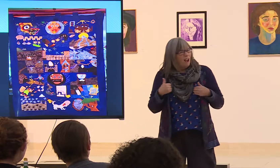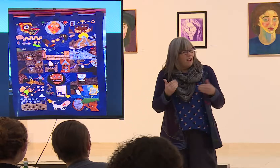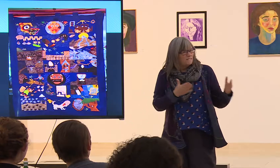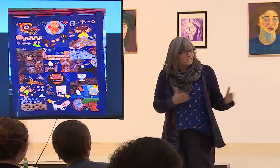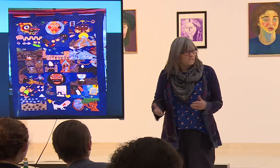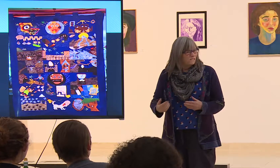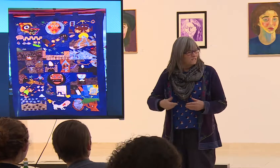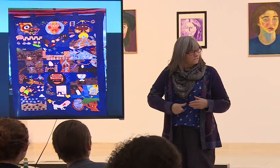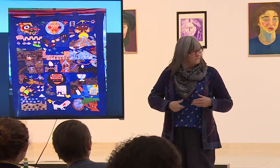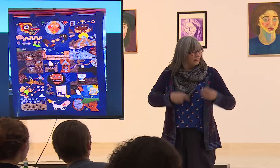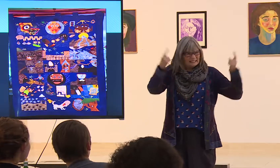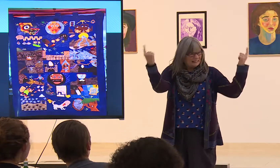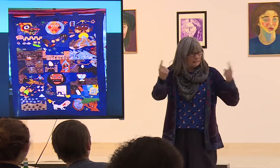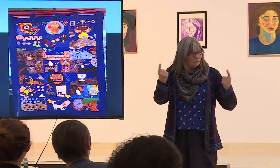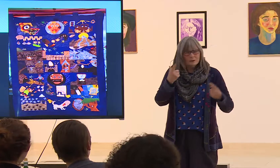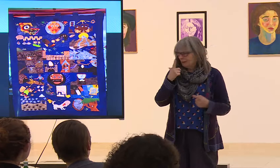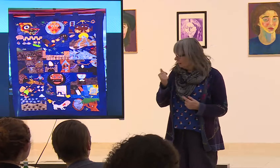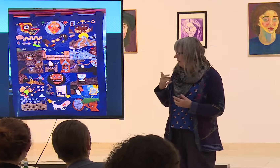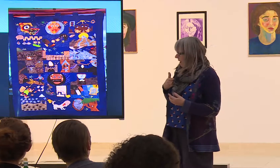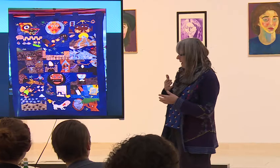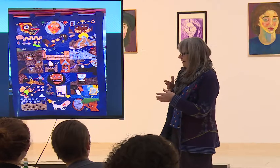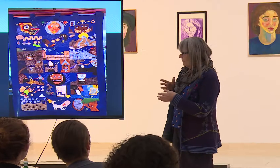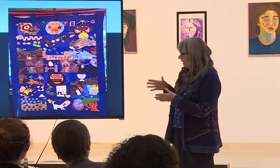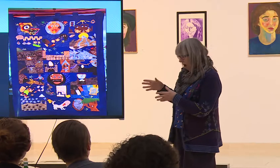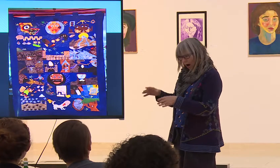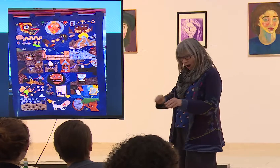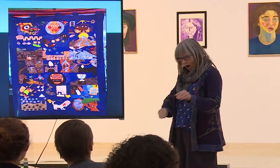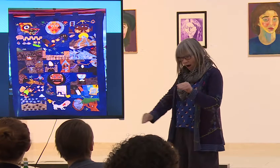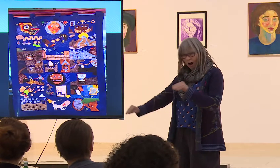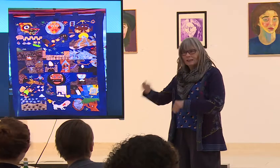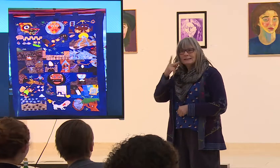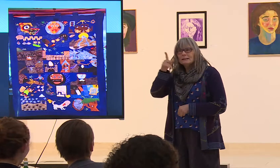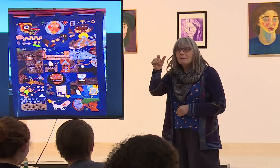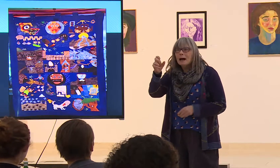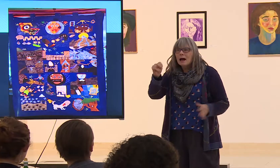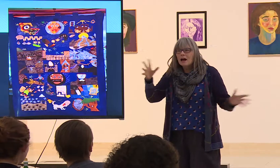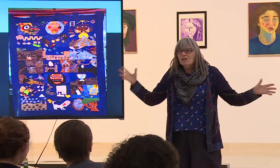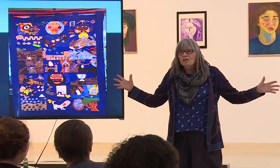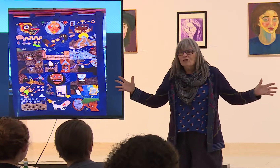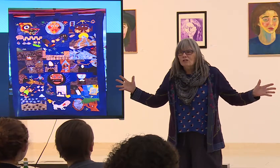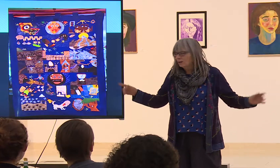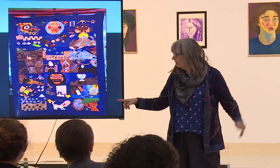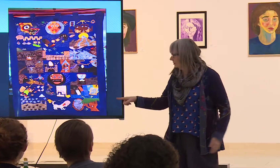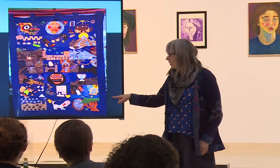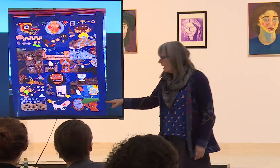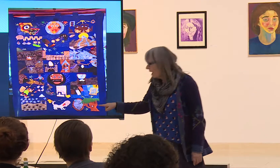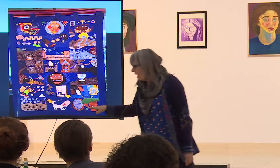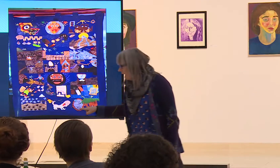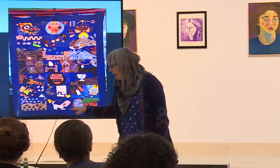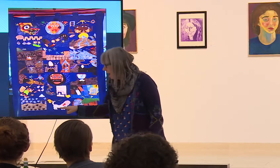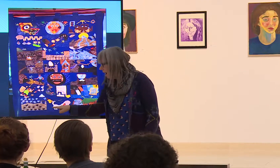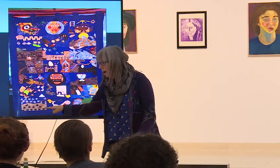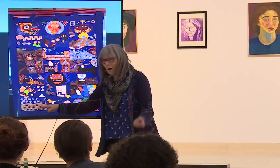She really had some sort of intuitive plan for all of these because, for me, when I went through this